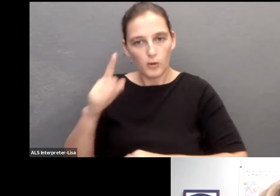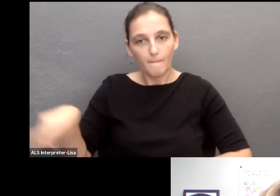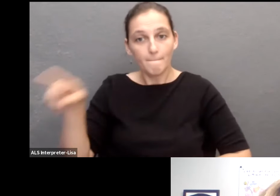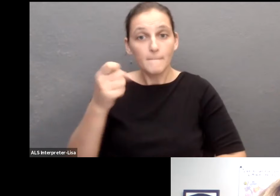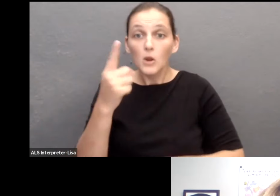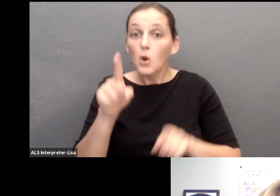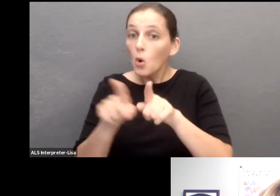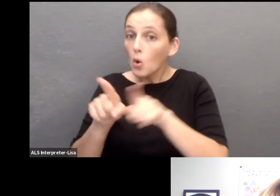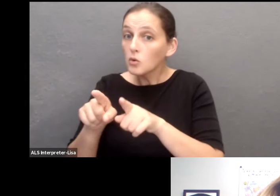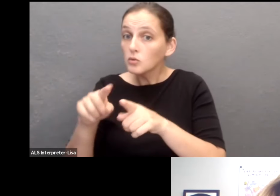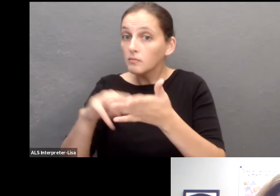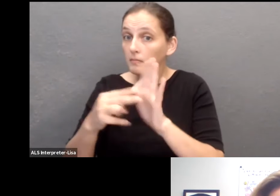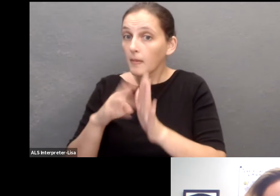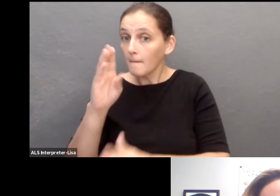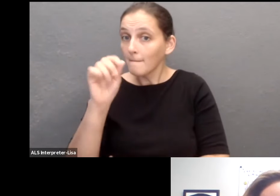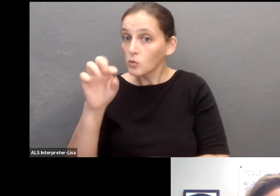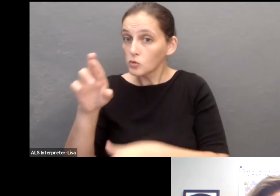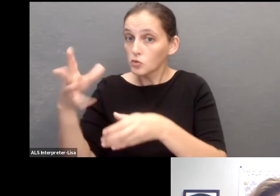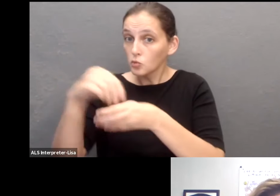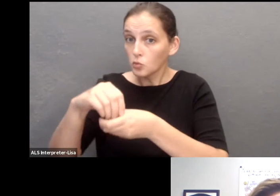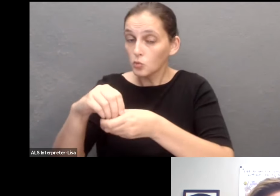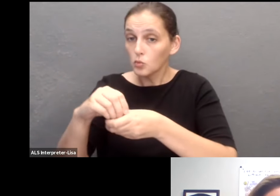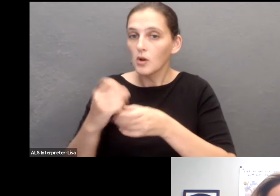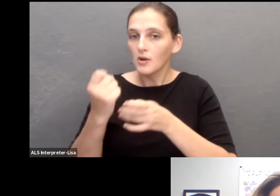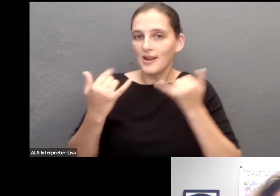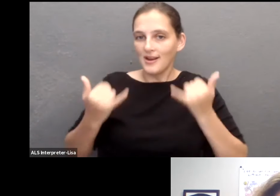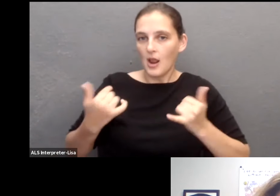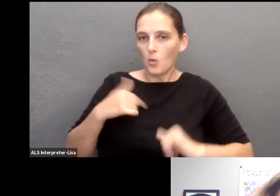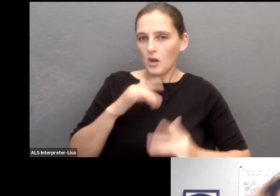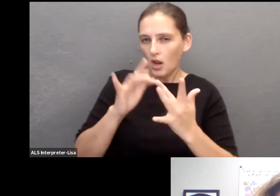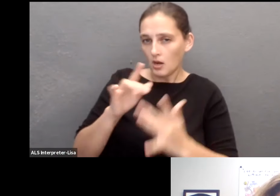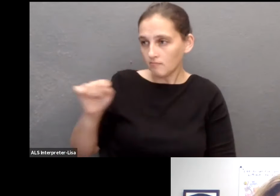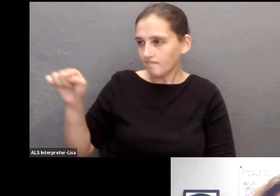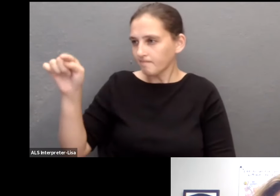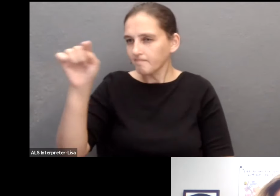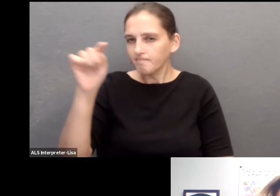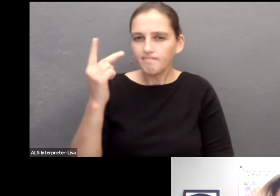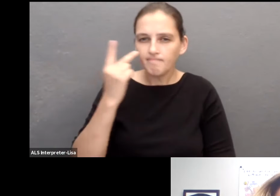So now we are kind of going back around and saying Okay, where do we need to go with boosters.